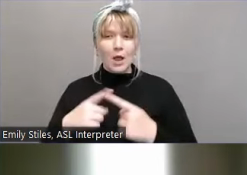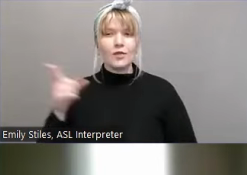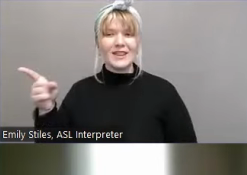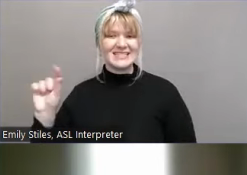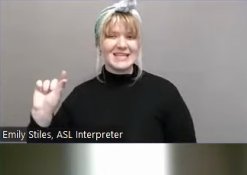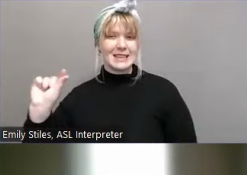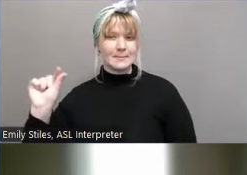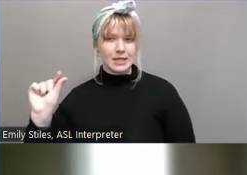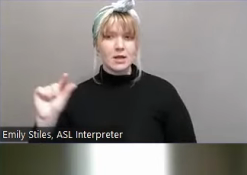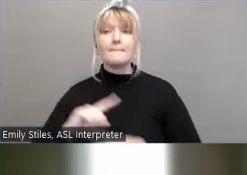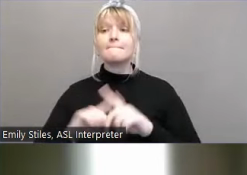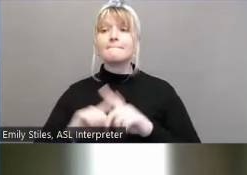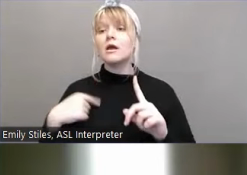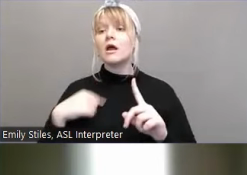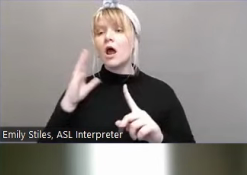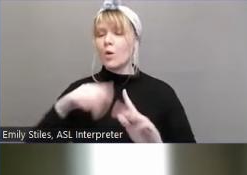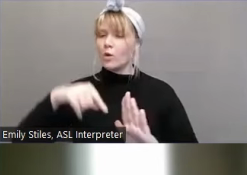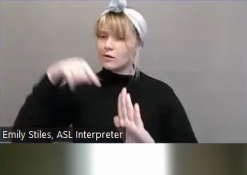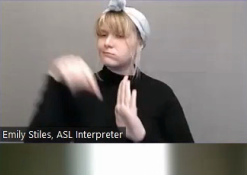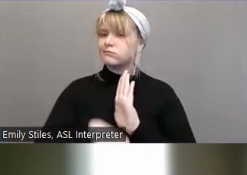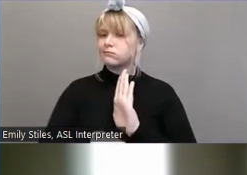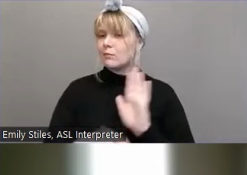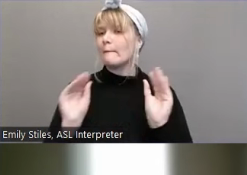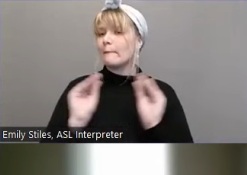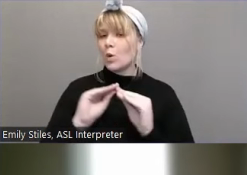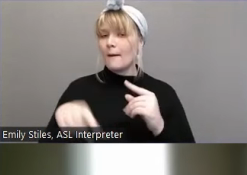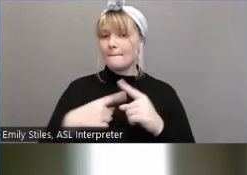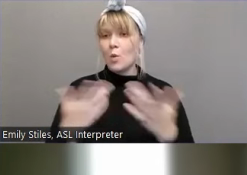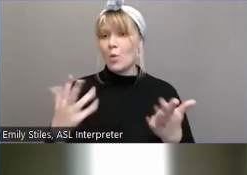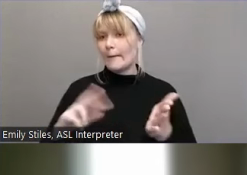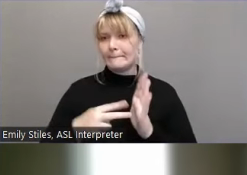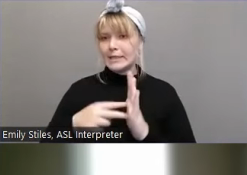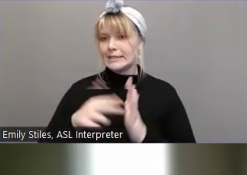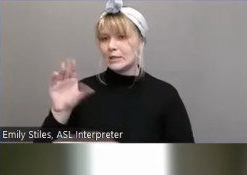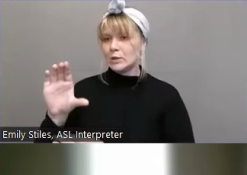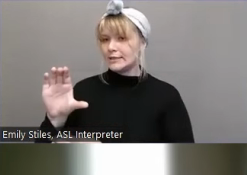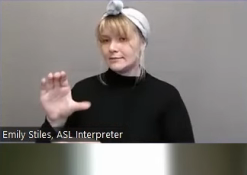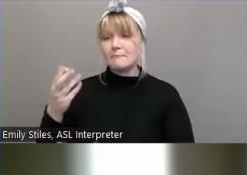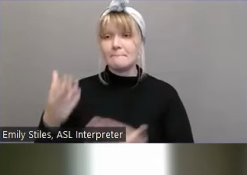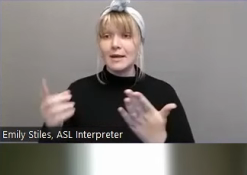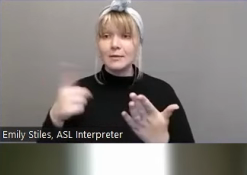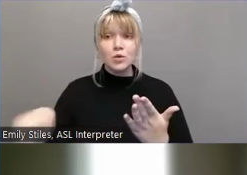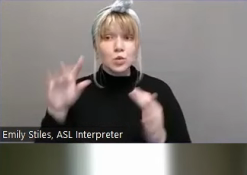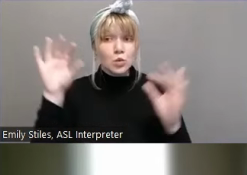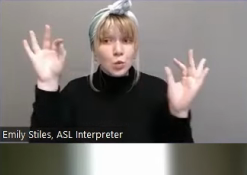into what is a continuum of care for those of you who may not be familiar.